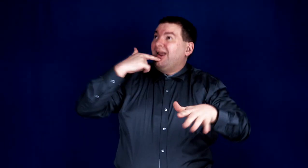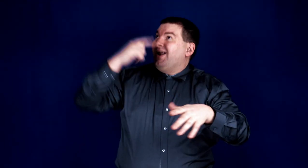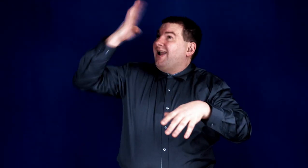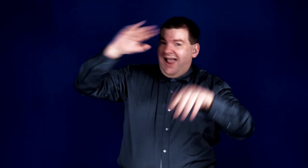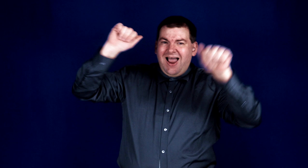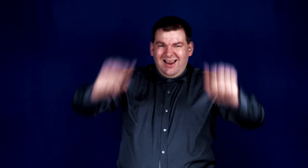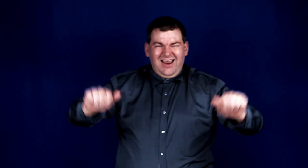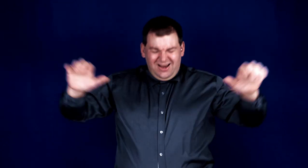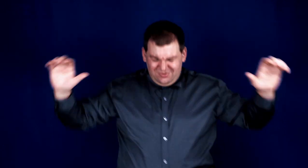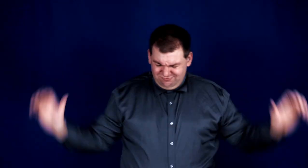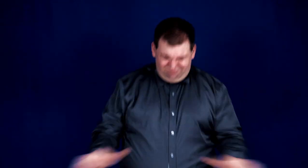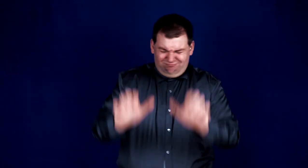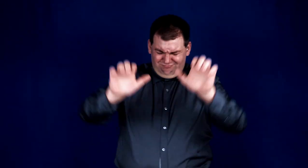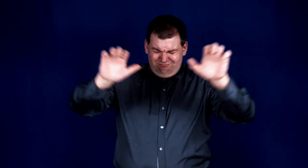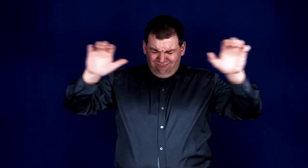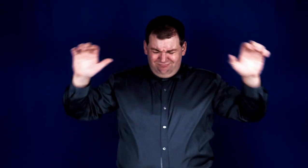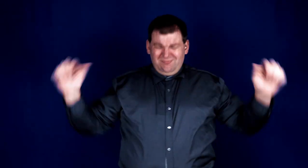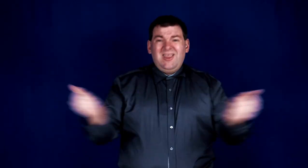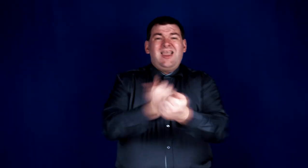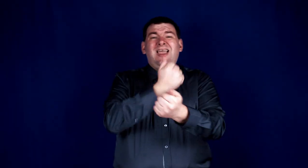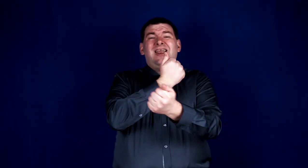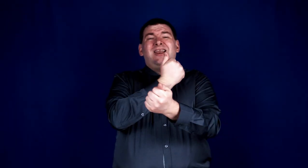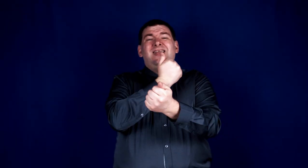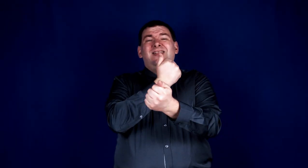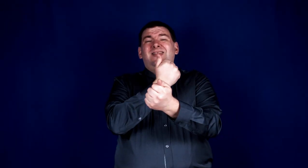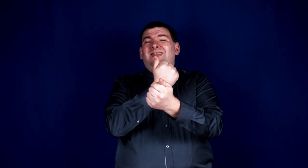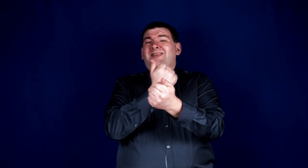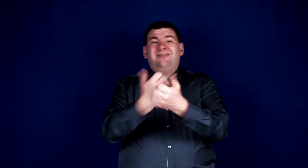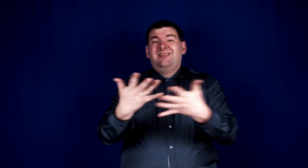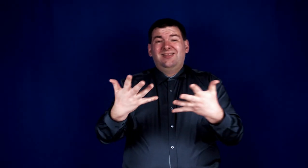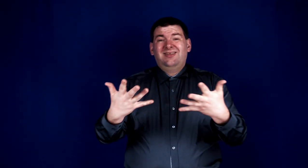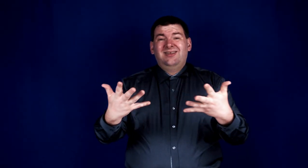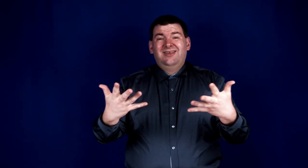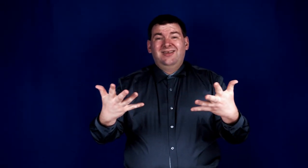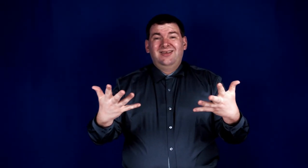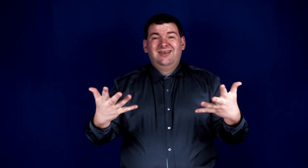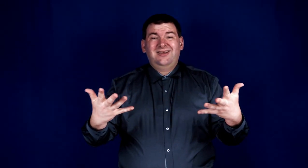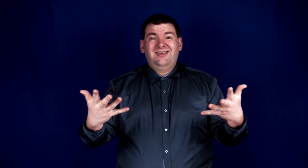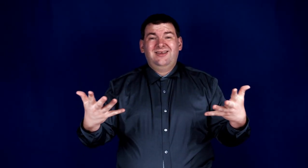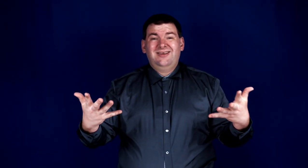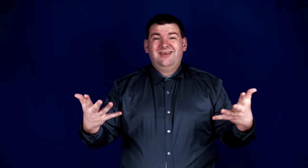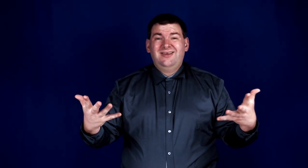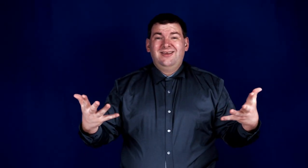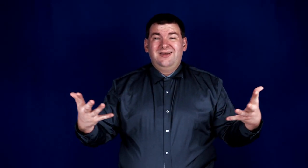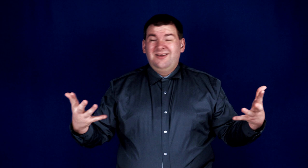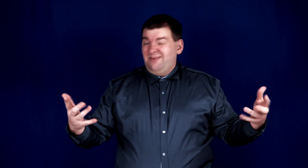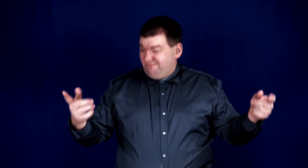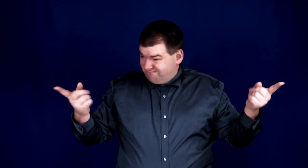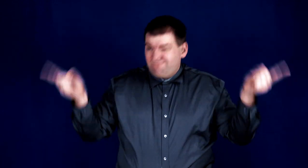can say God can do anything